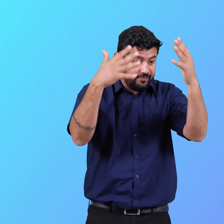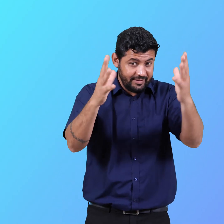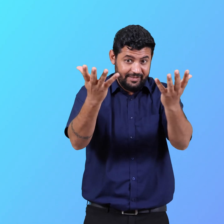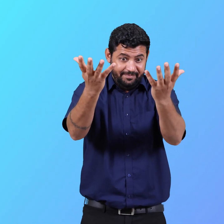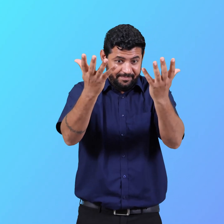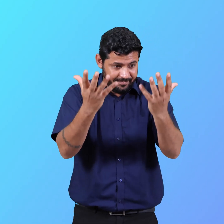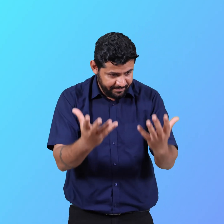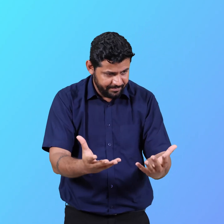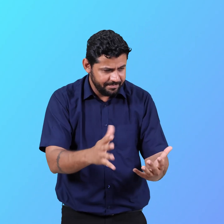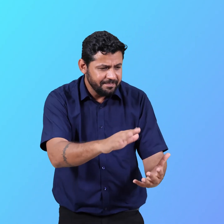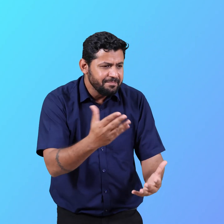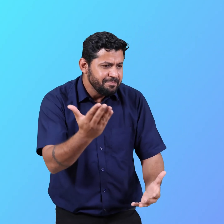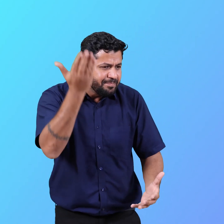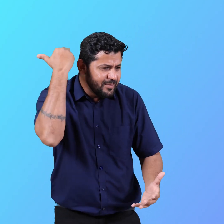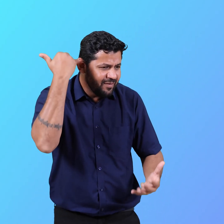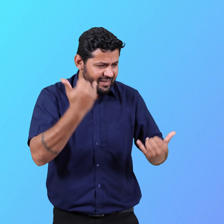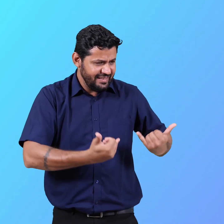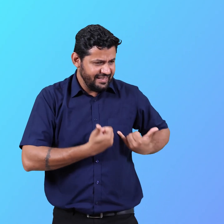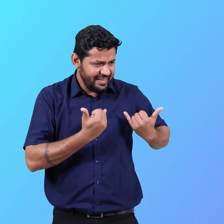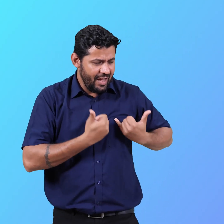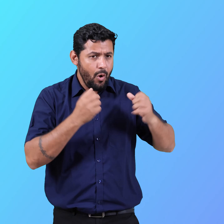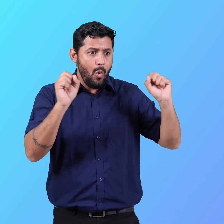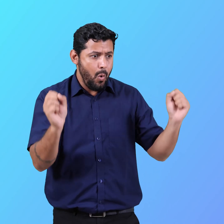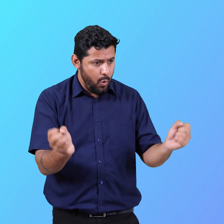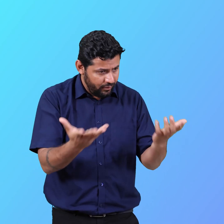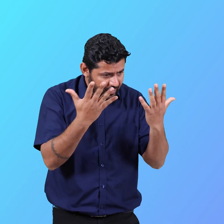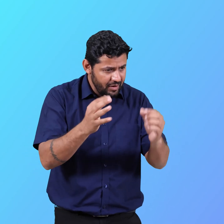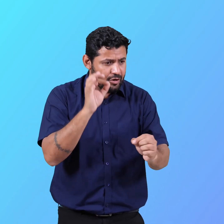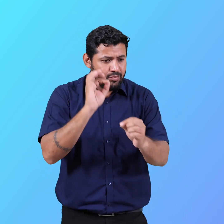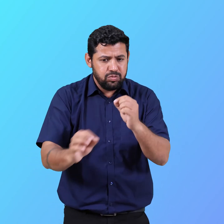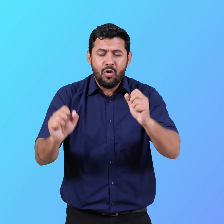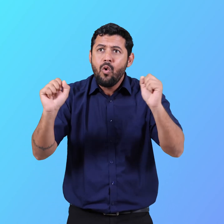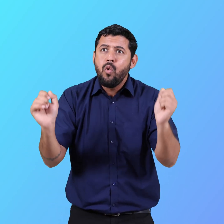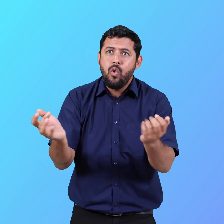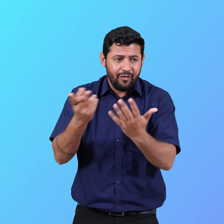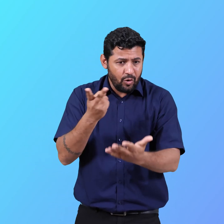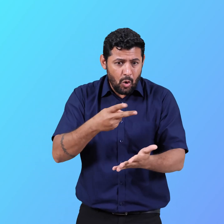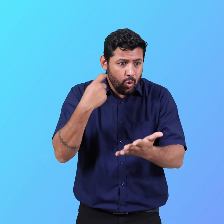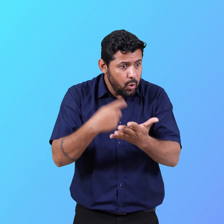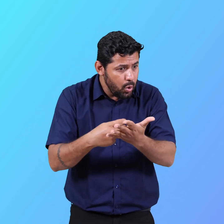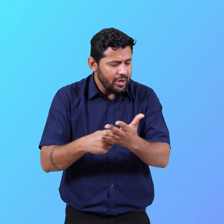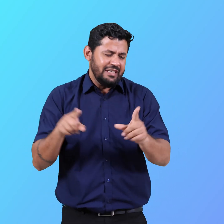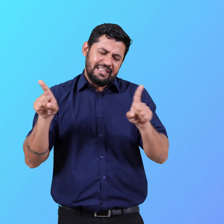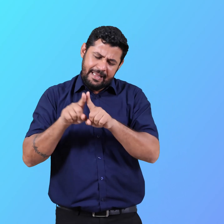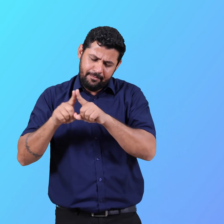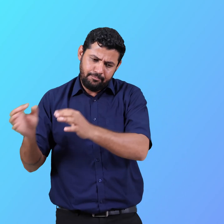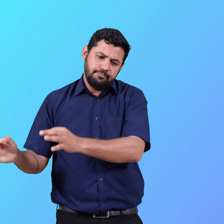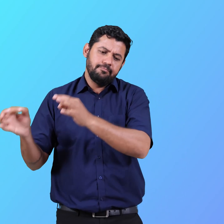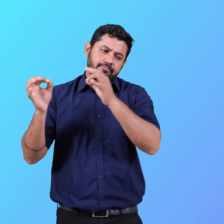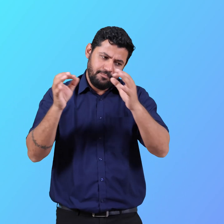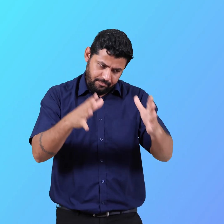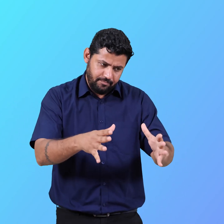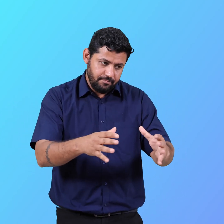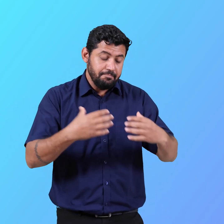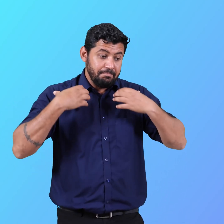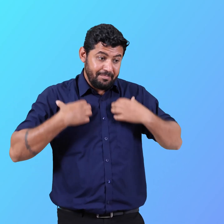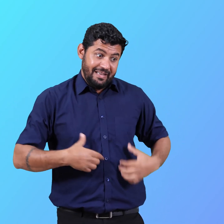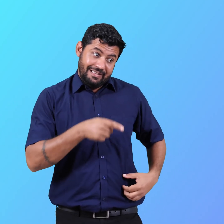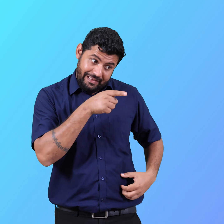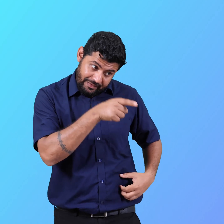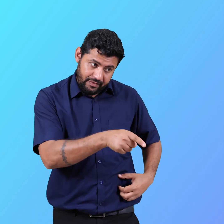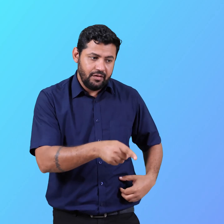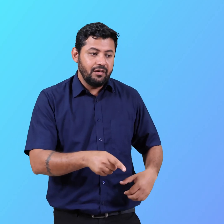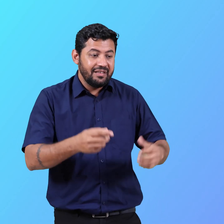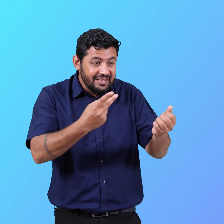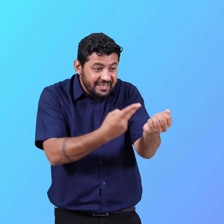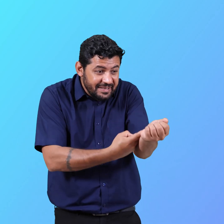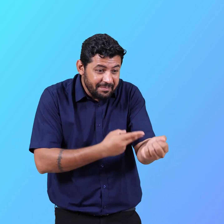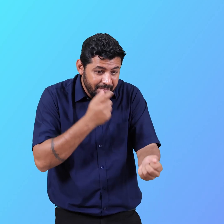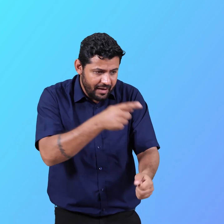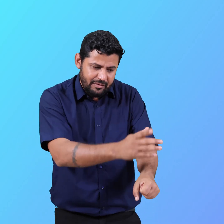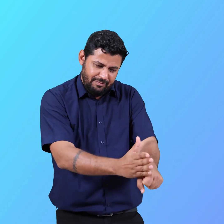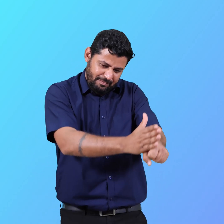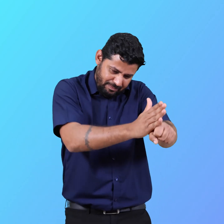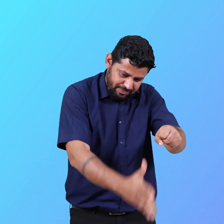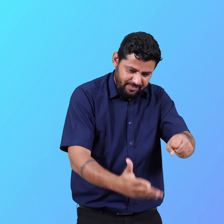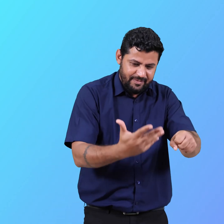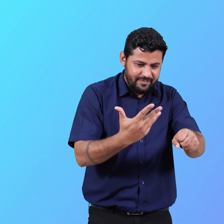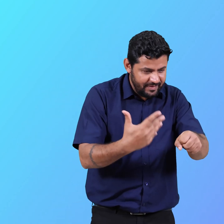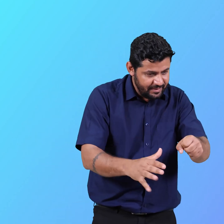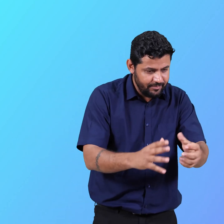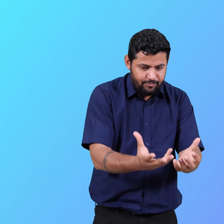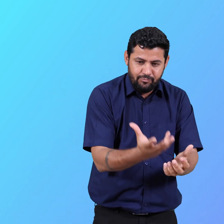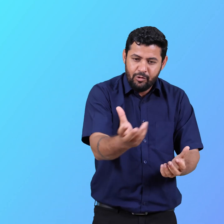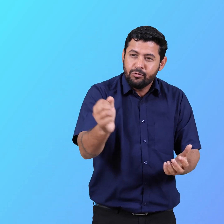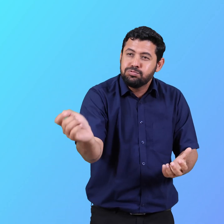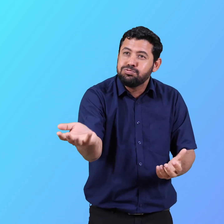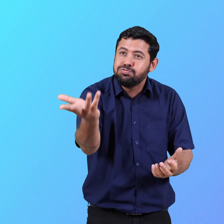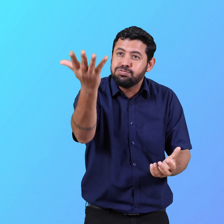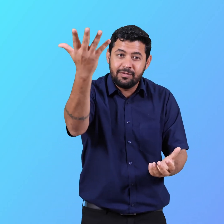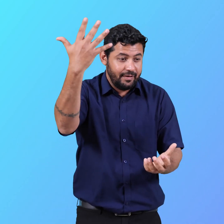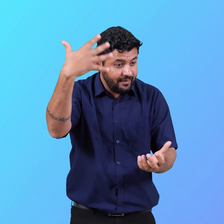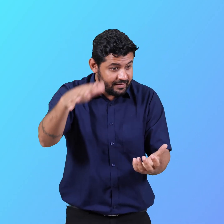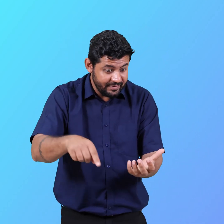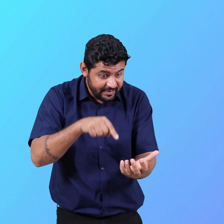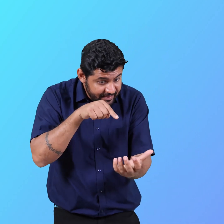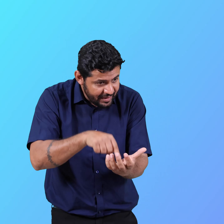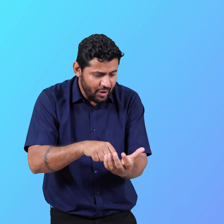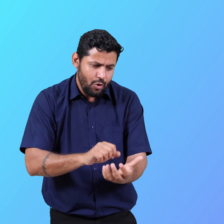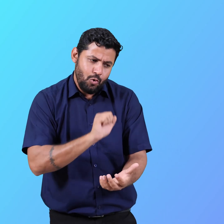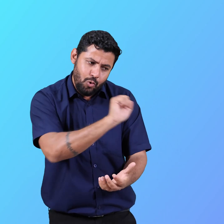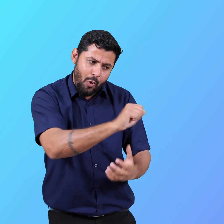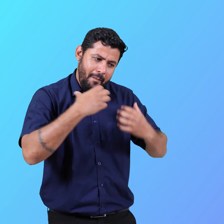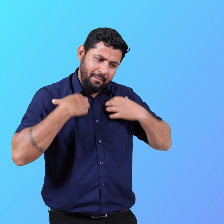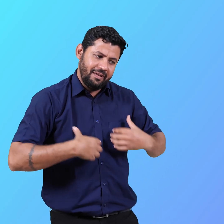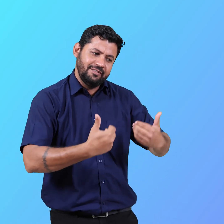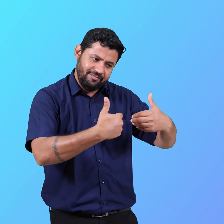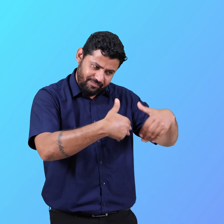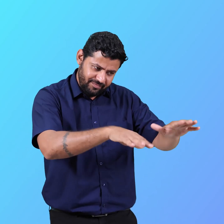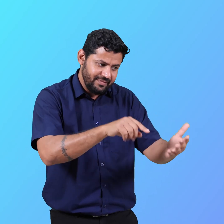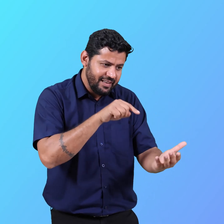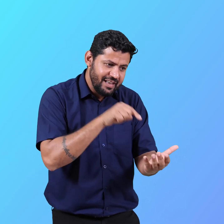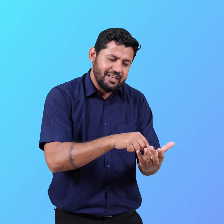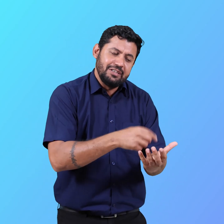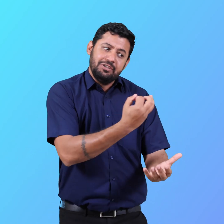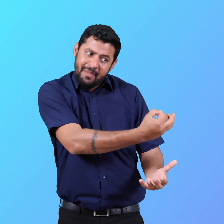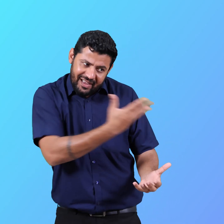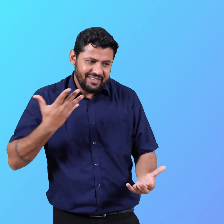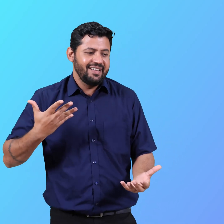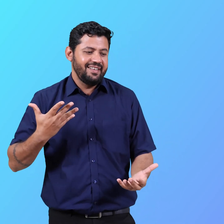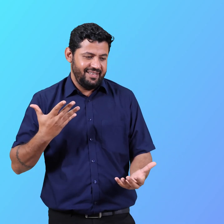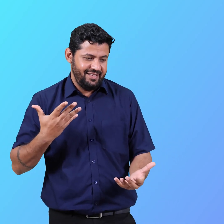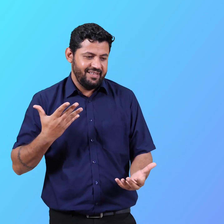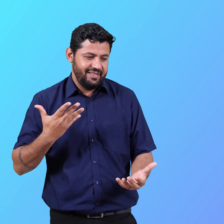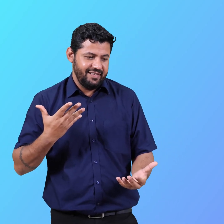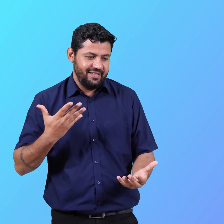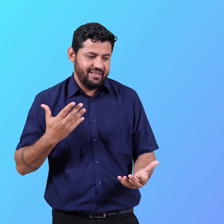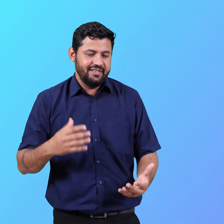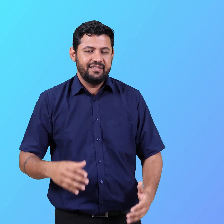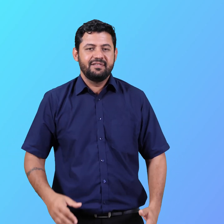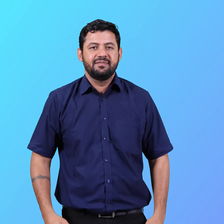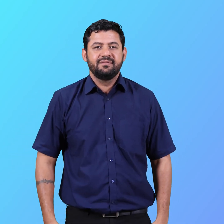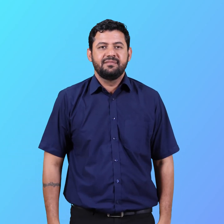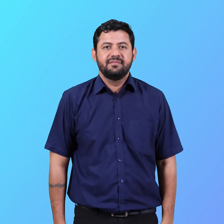Then the priest will kill the male lamb in the holy place where they kill the sin offering and the burnt offering. Like the sin offering, the guilt offering belongs to the priest. It is very holy.